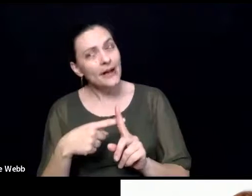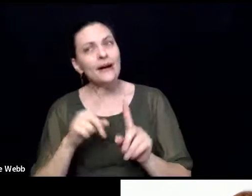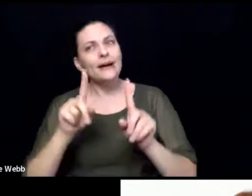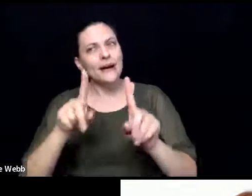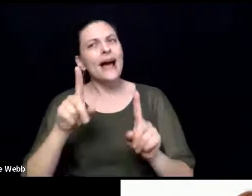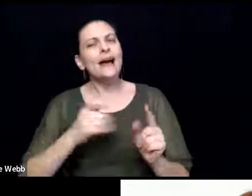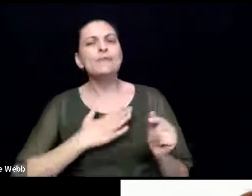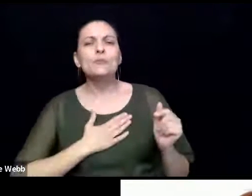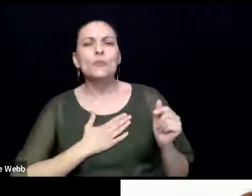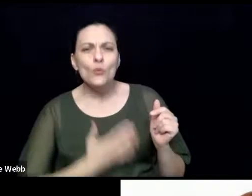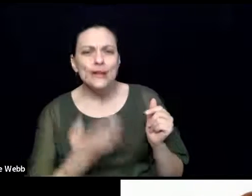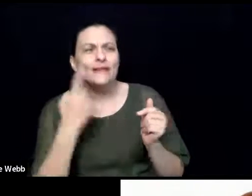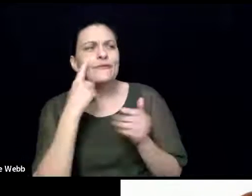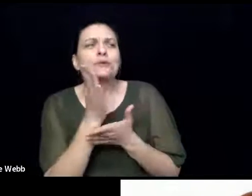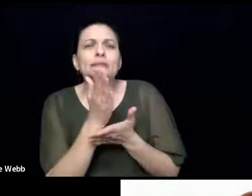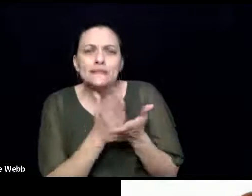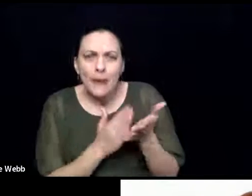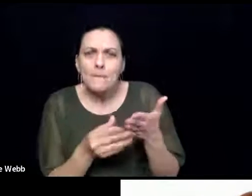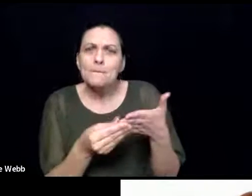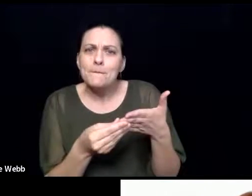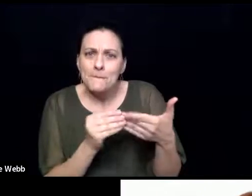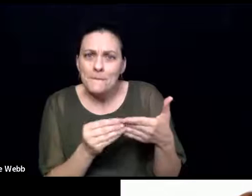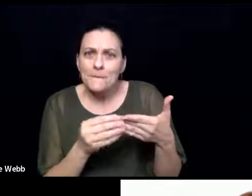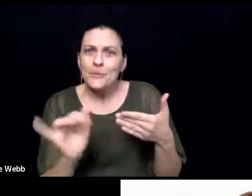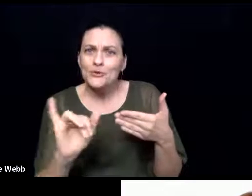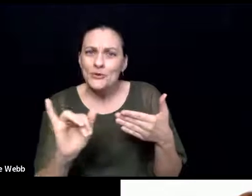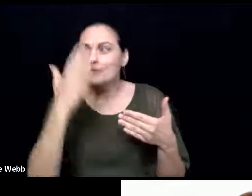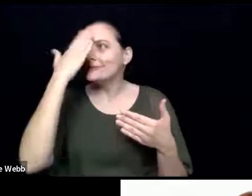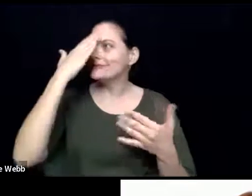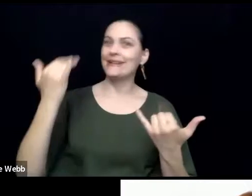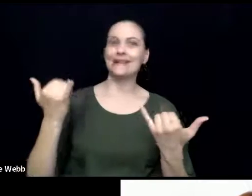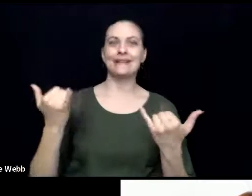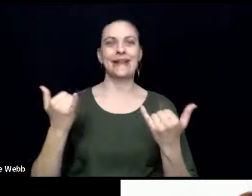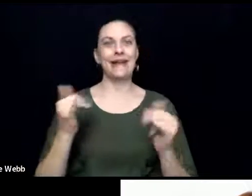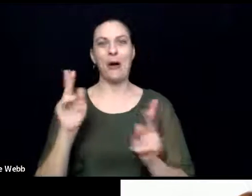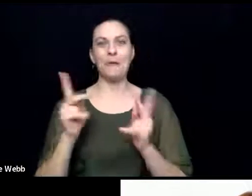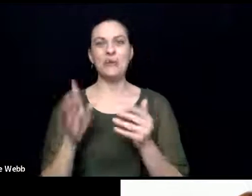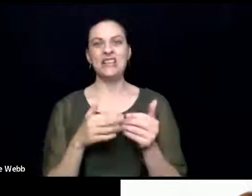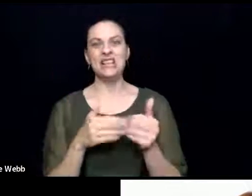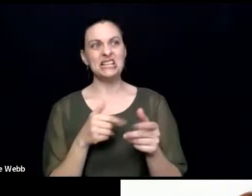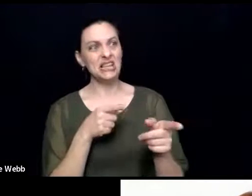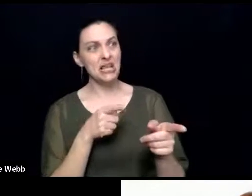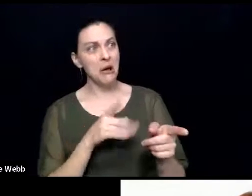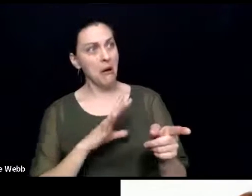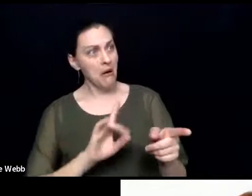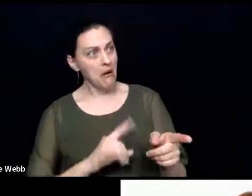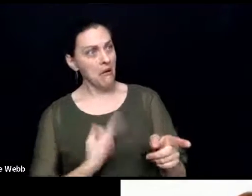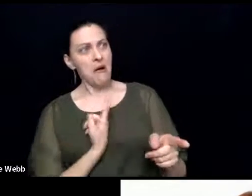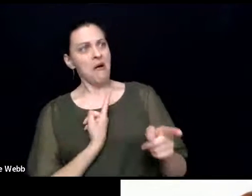is that we aren't allowing people to apologize and to say they are sorry. Or, you know, obviously,